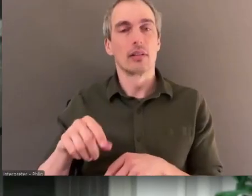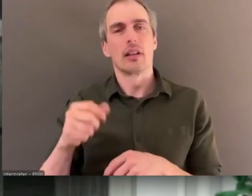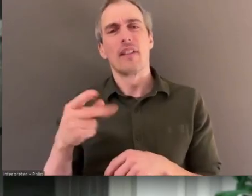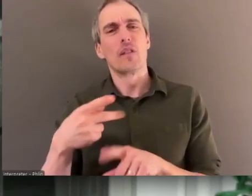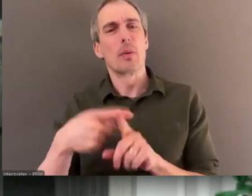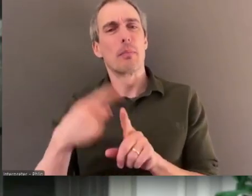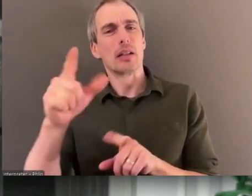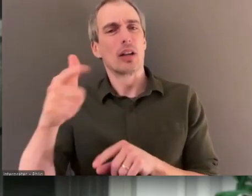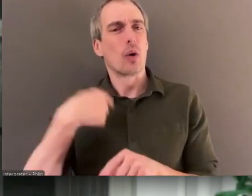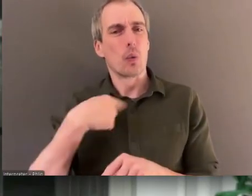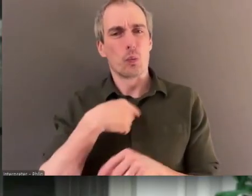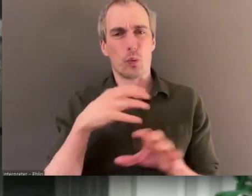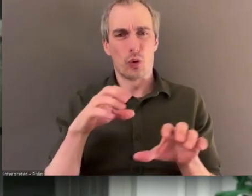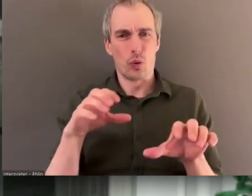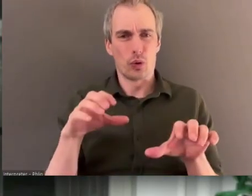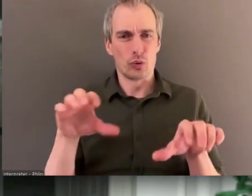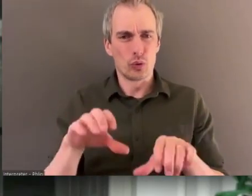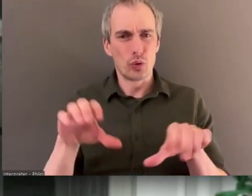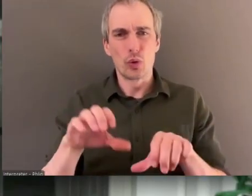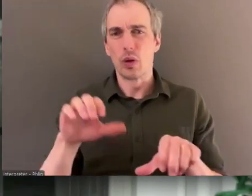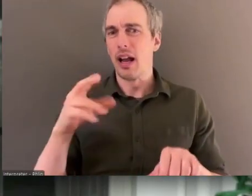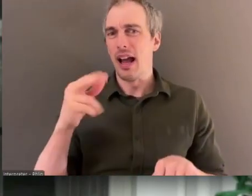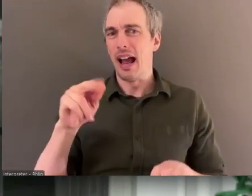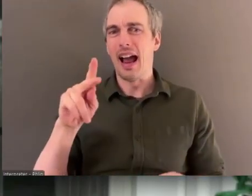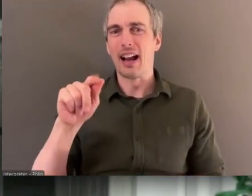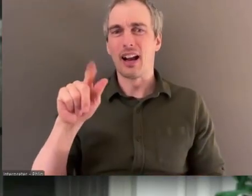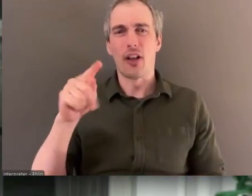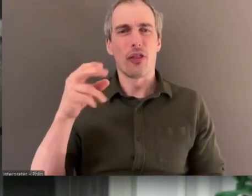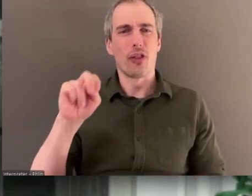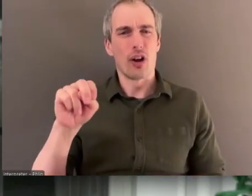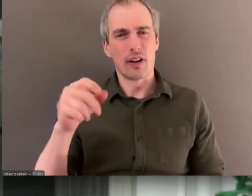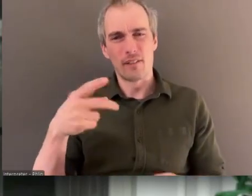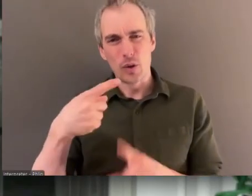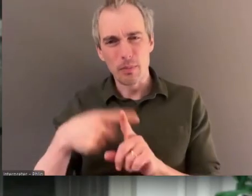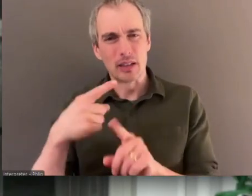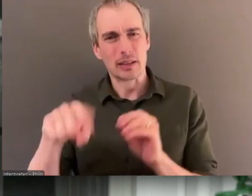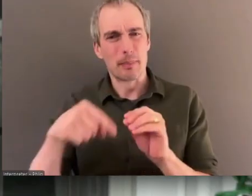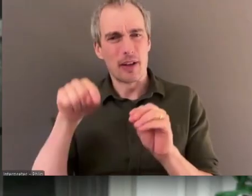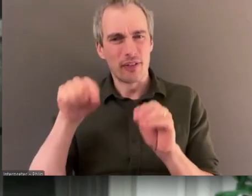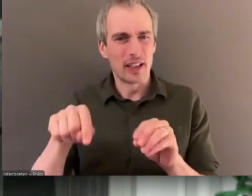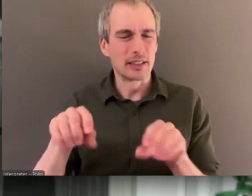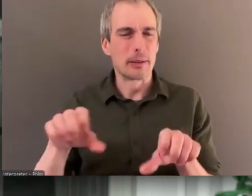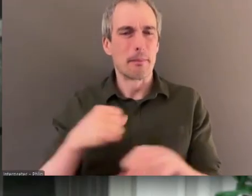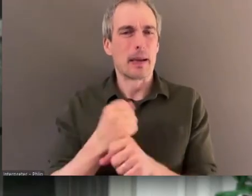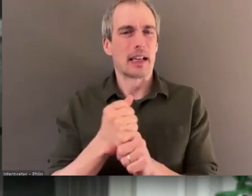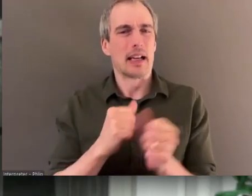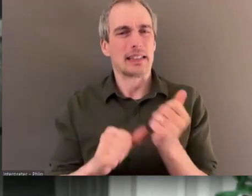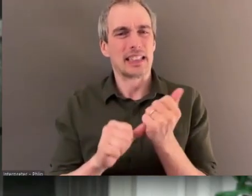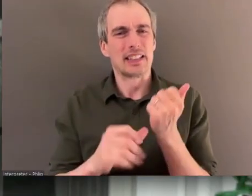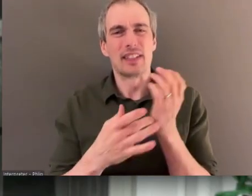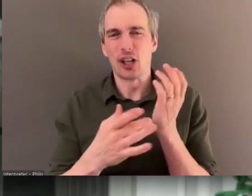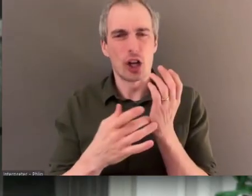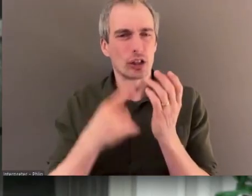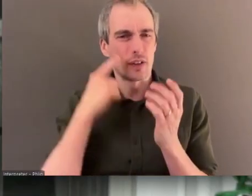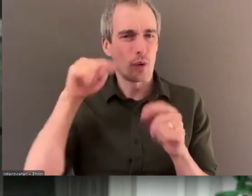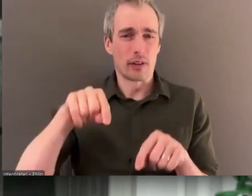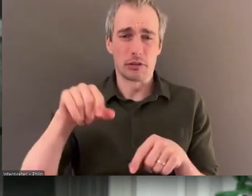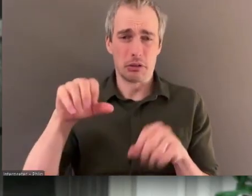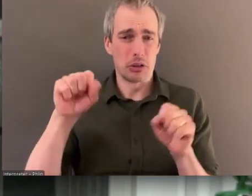So at the very least, it could be a Chrome extension that whenever you came to a PDF, you